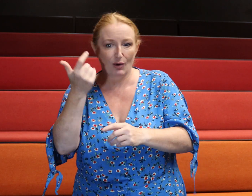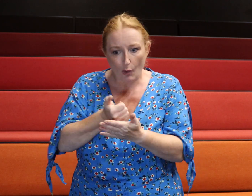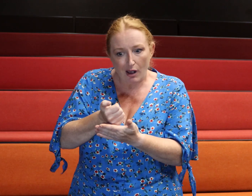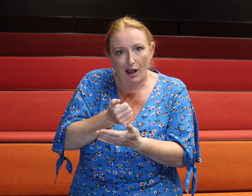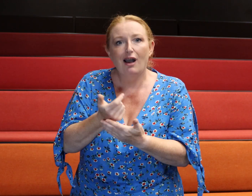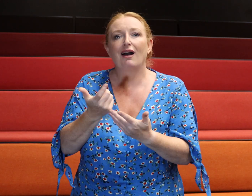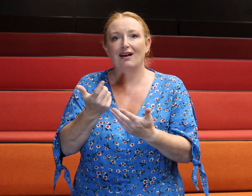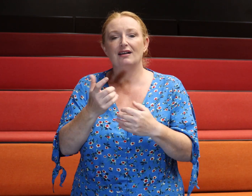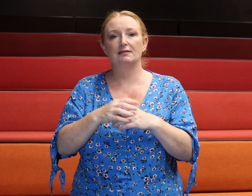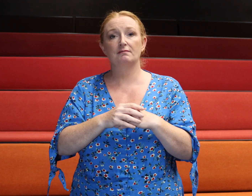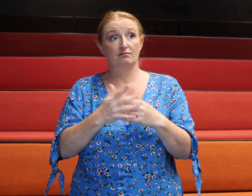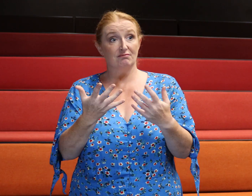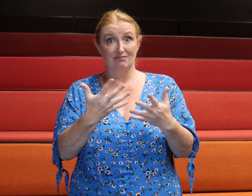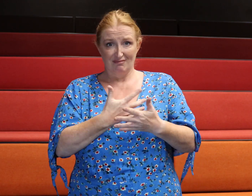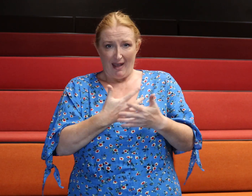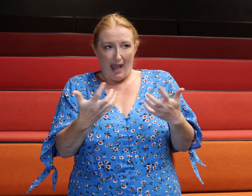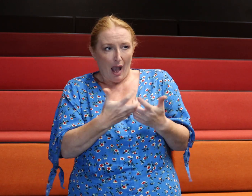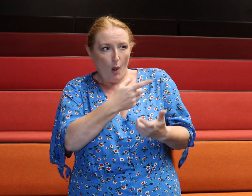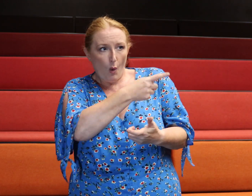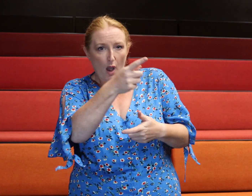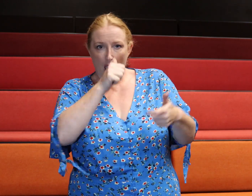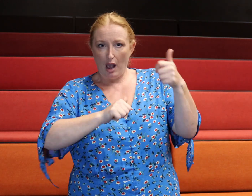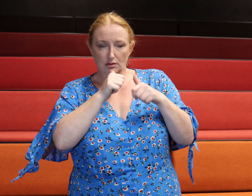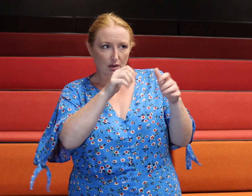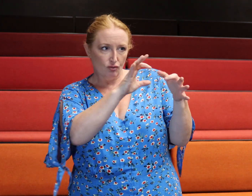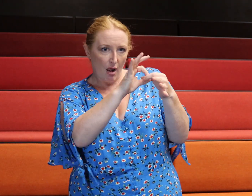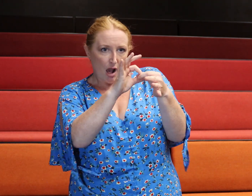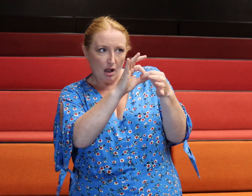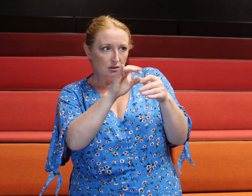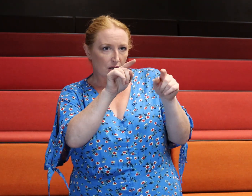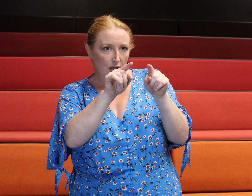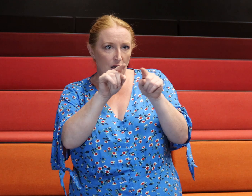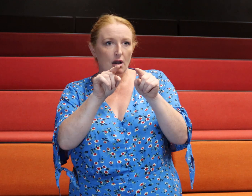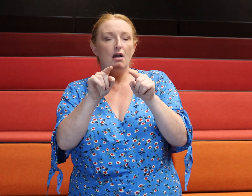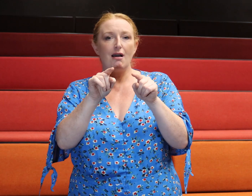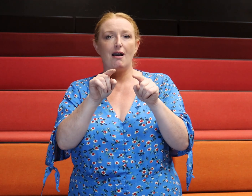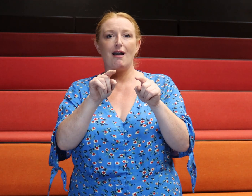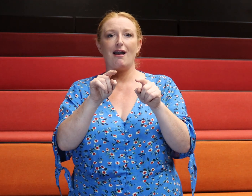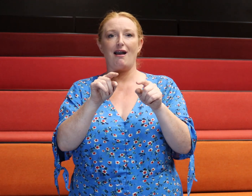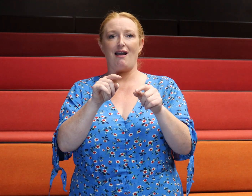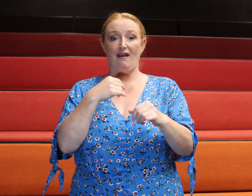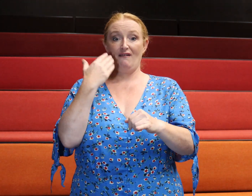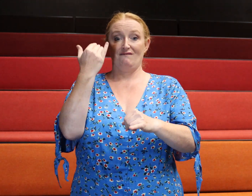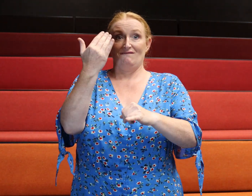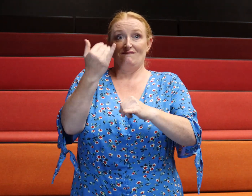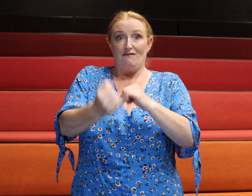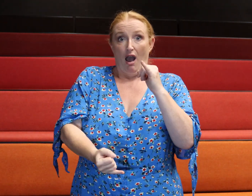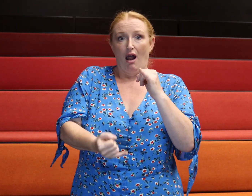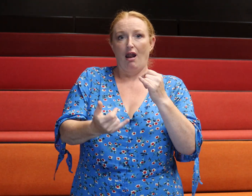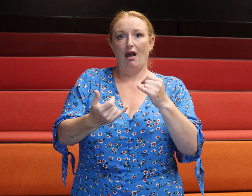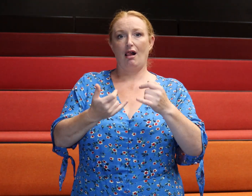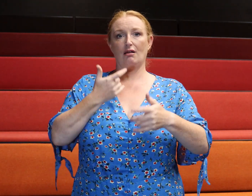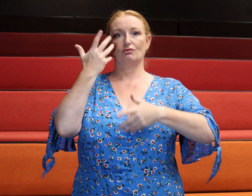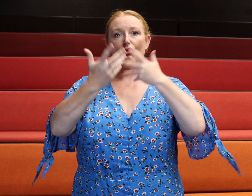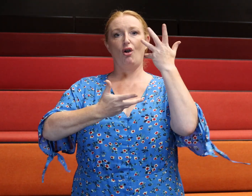how everyone relates to each other for that final outcome of the story to make it clear and visual for the audience.